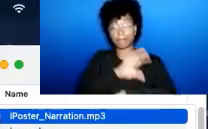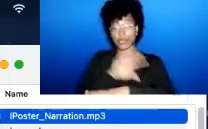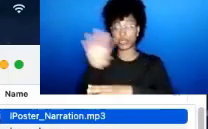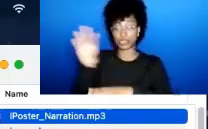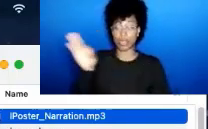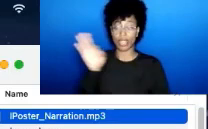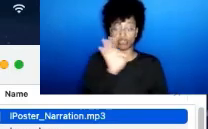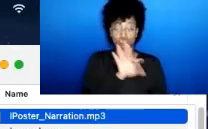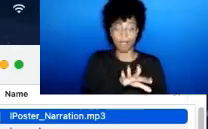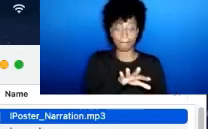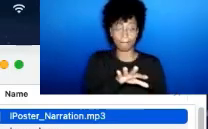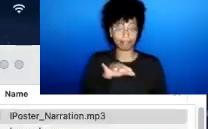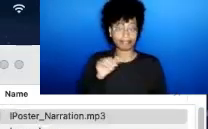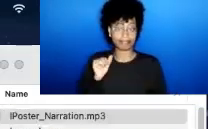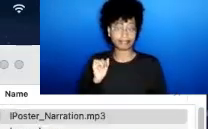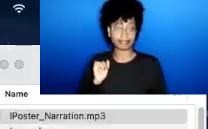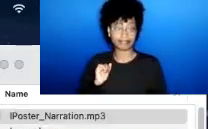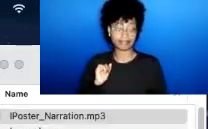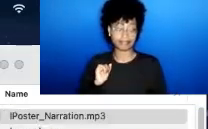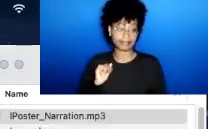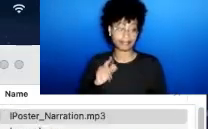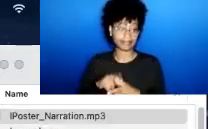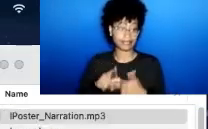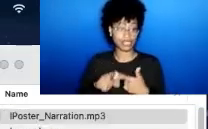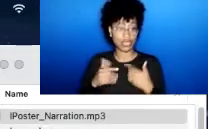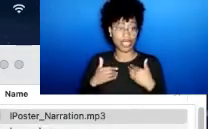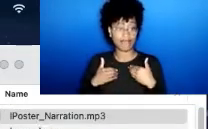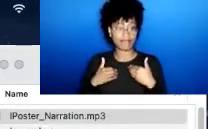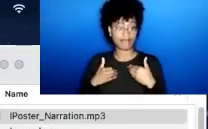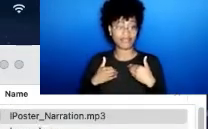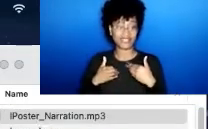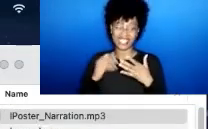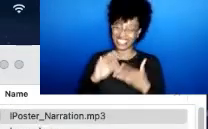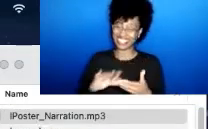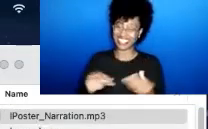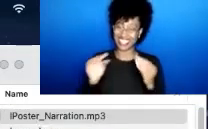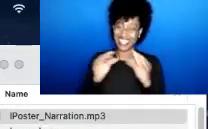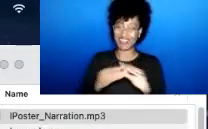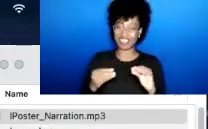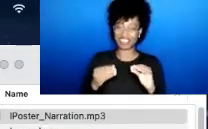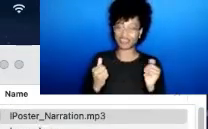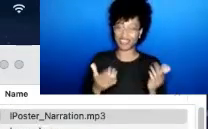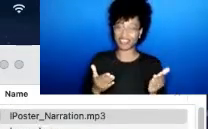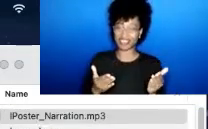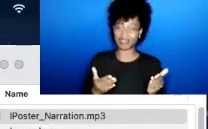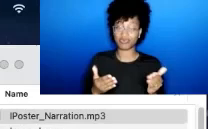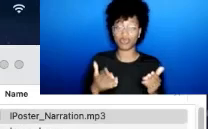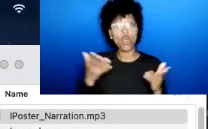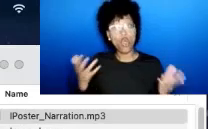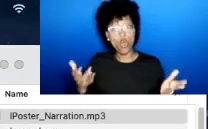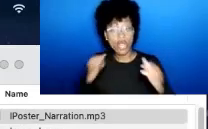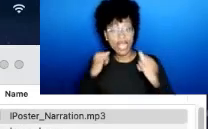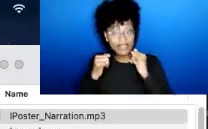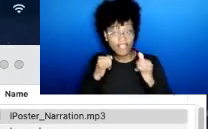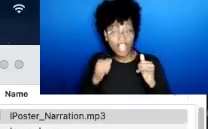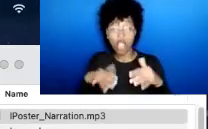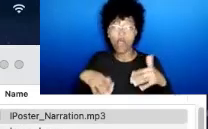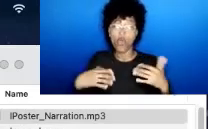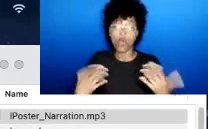07:06:16 And you've got a narration there, or an interview or an audio documentation.